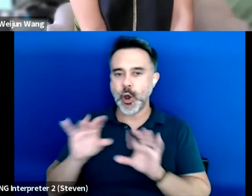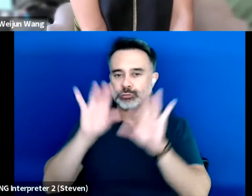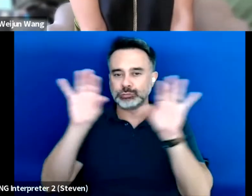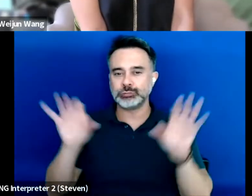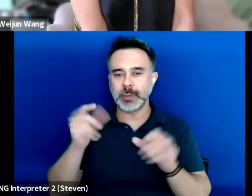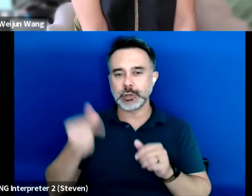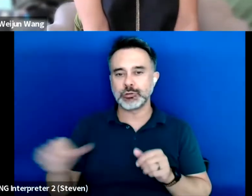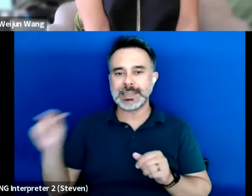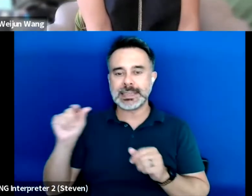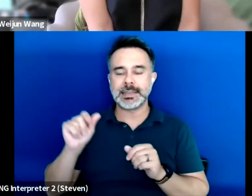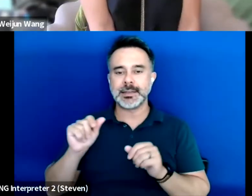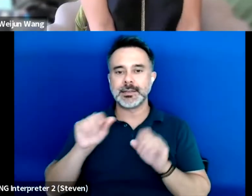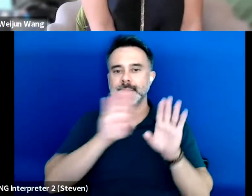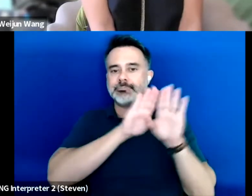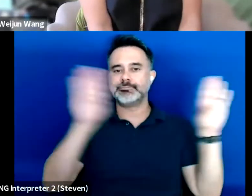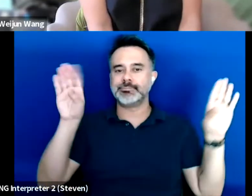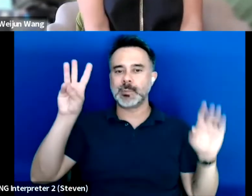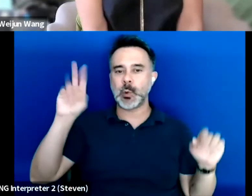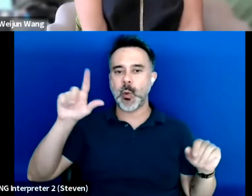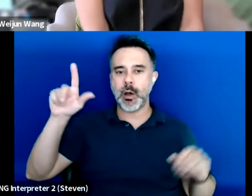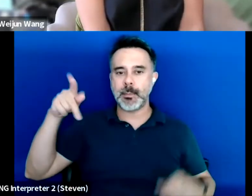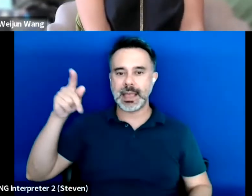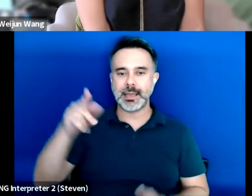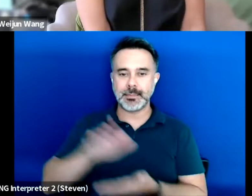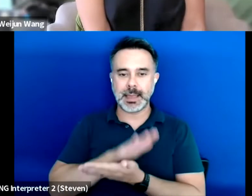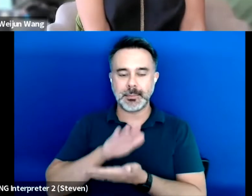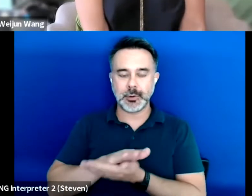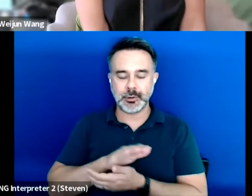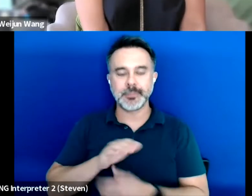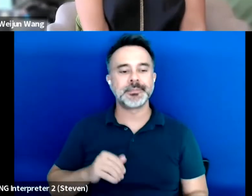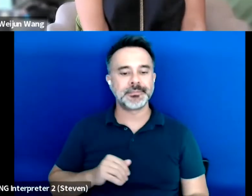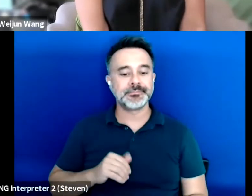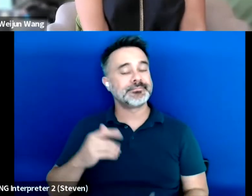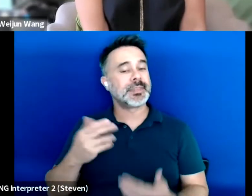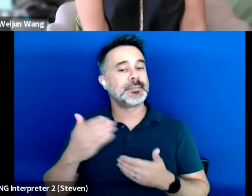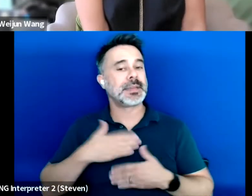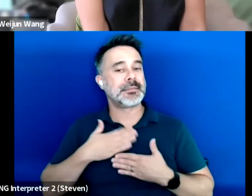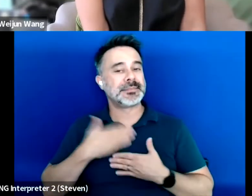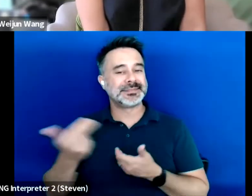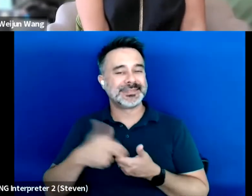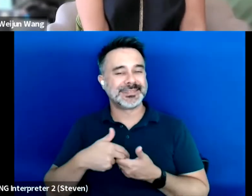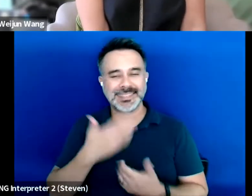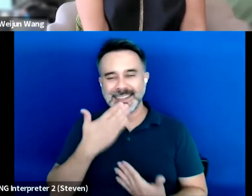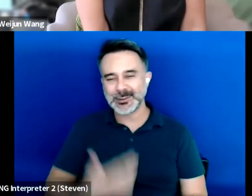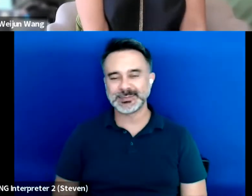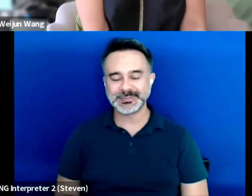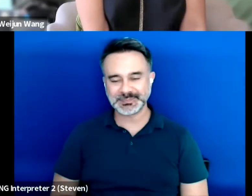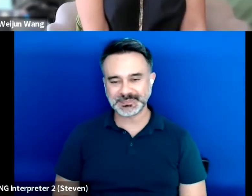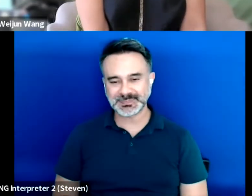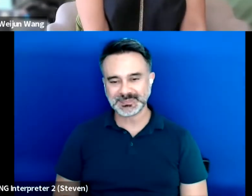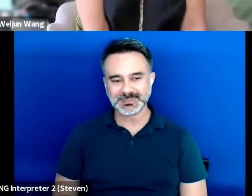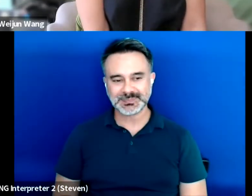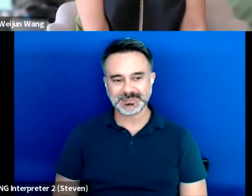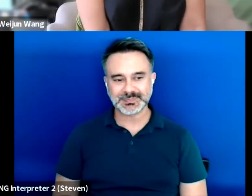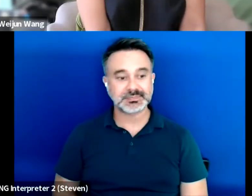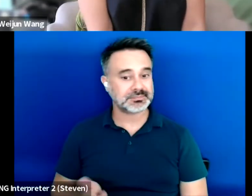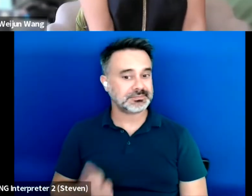Excellent. I'm so excited to talk about Alice's book and to celebrate it, and to celebrate both